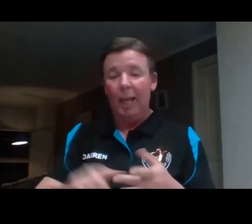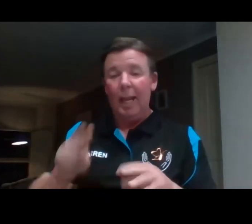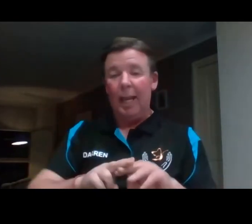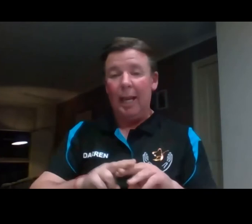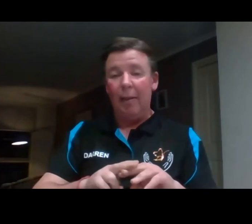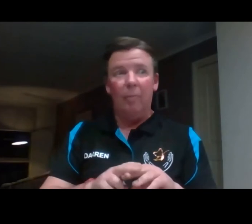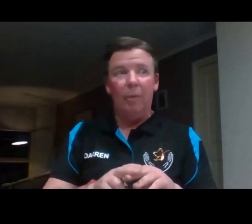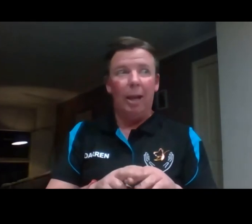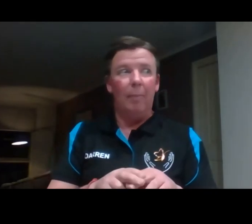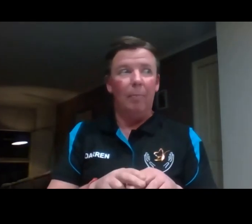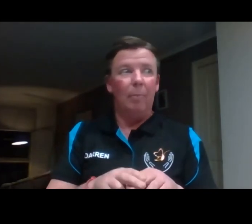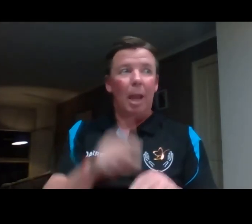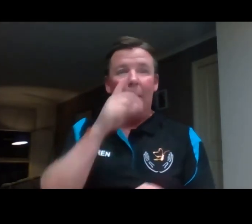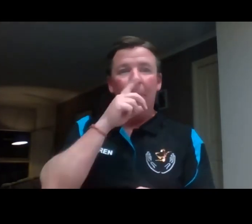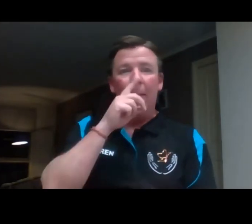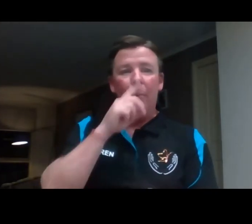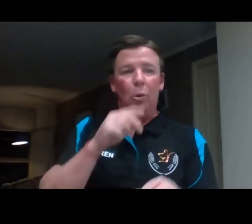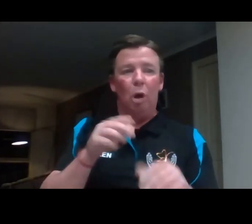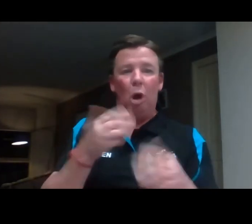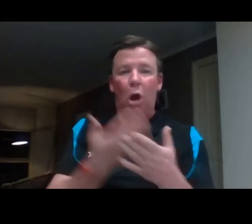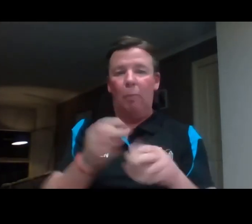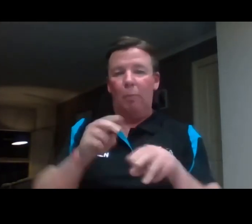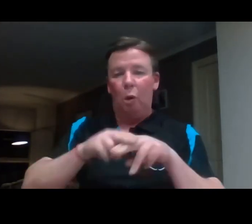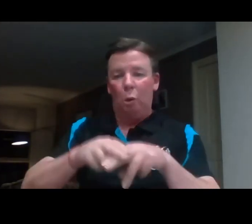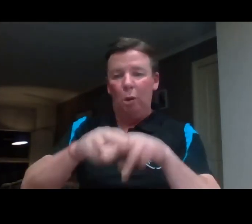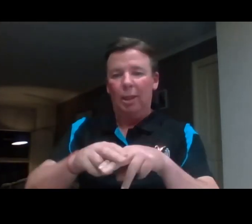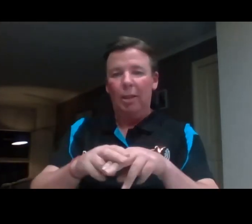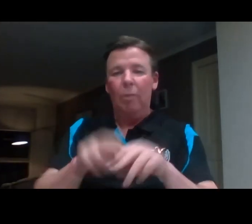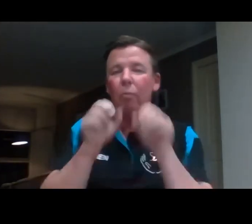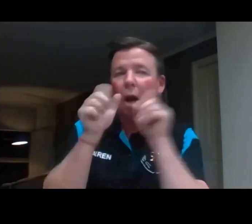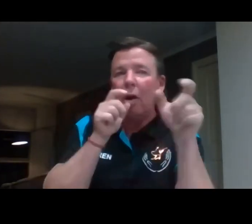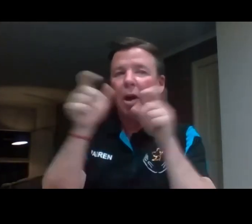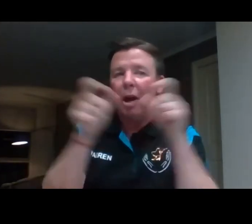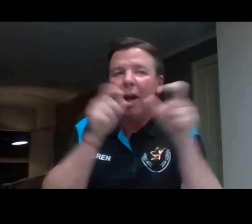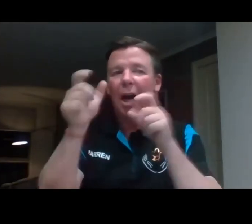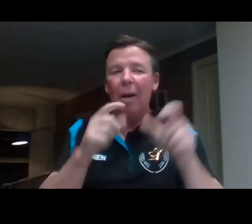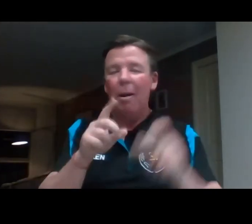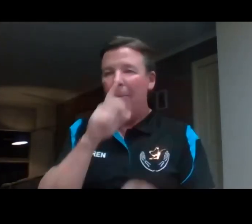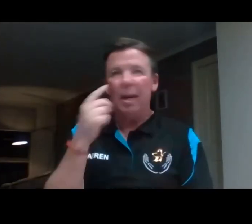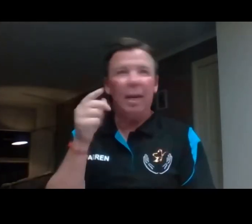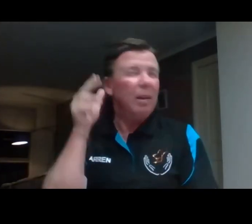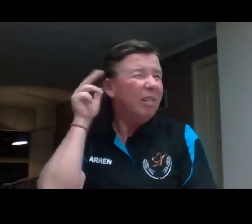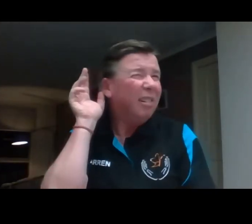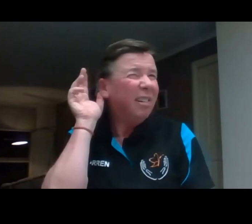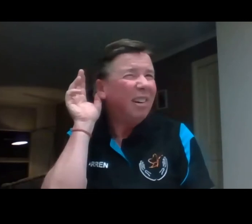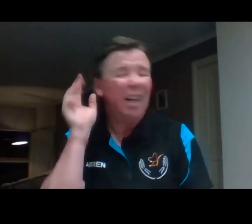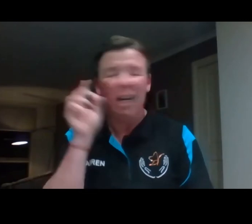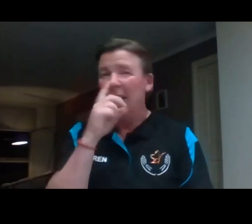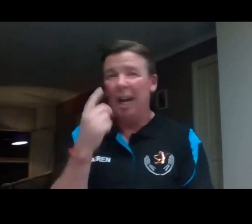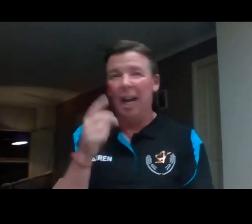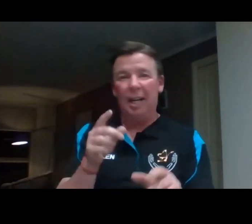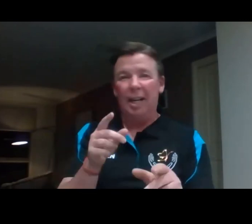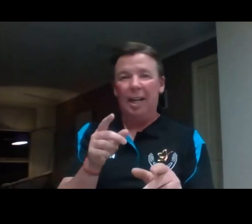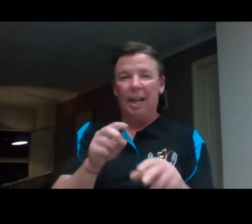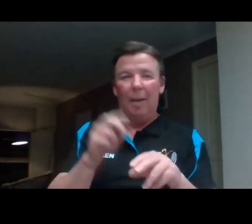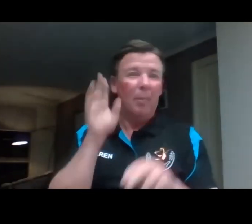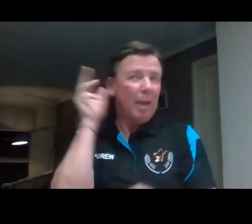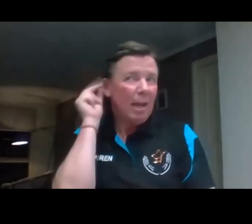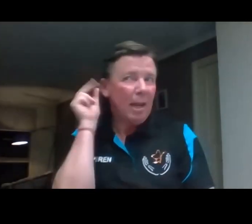And if people on horses yell at me, I won't hear them.